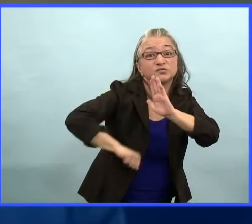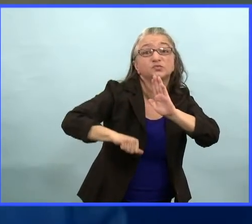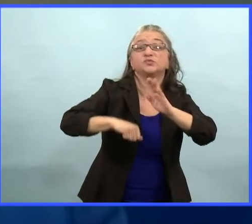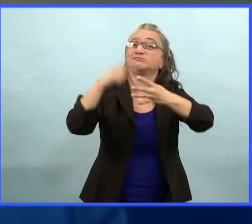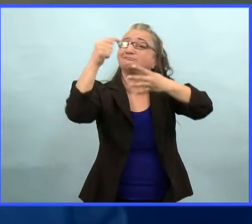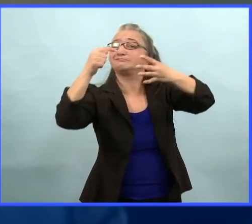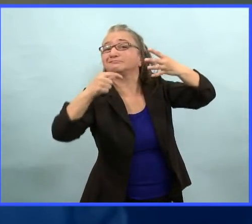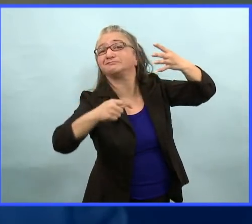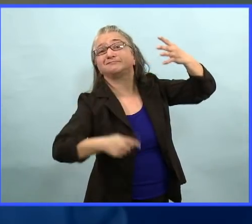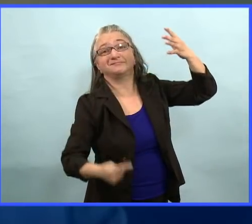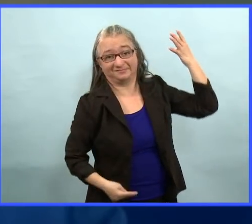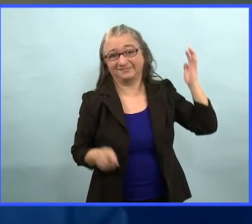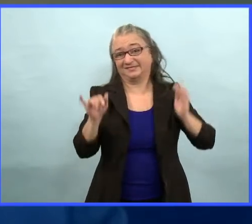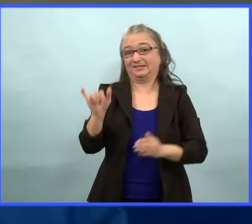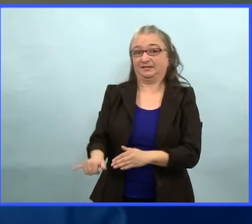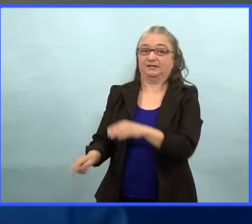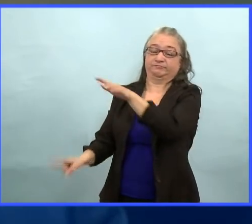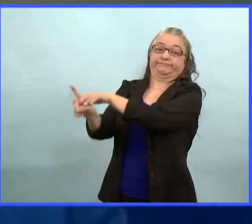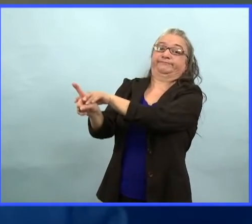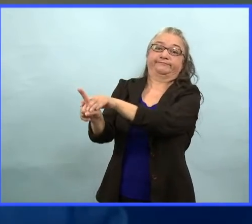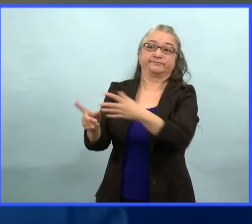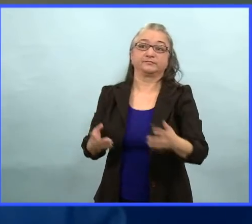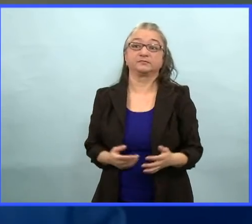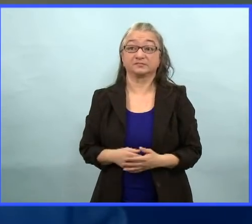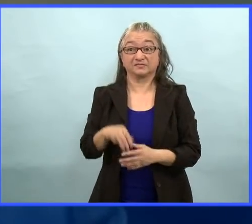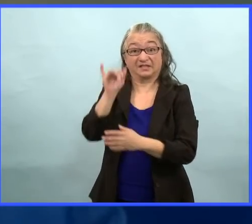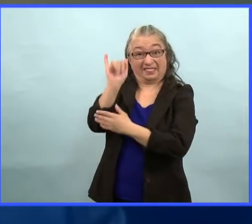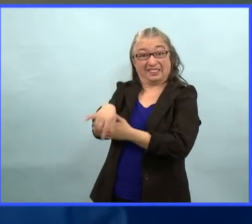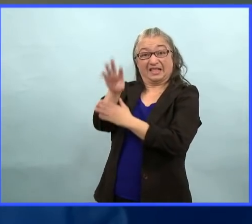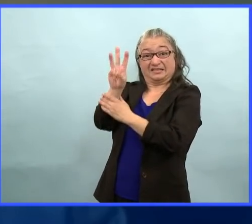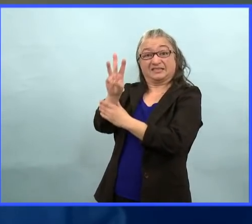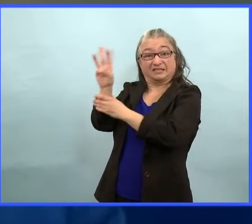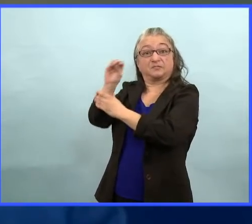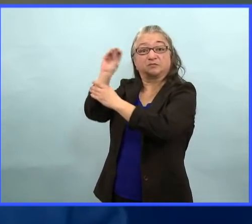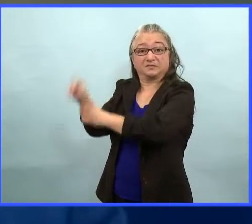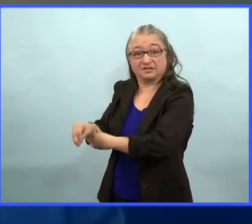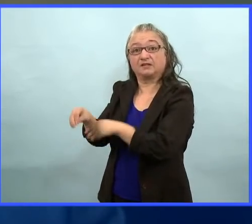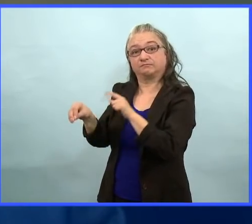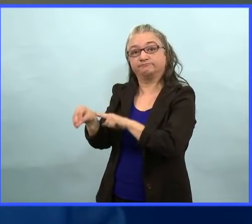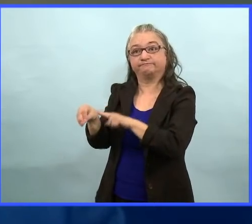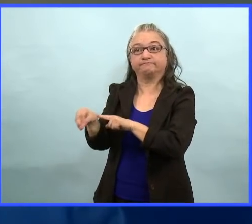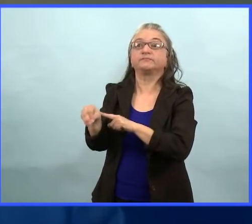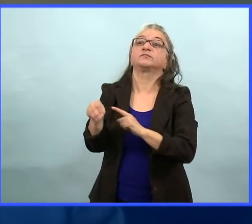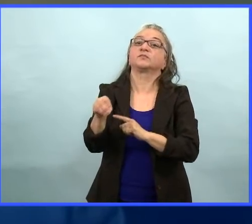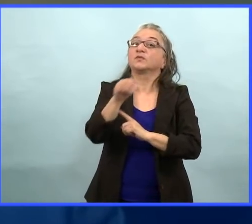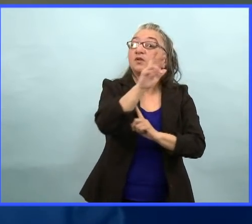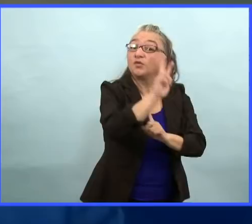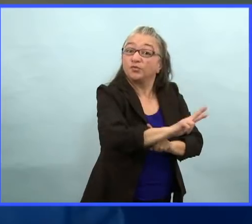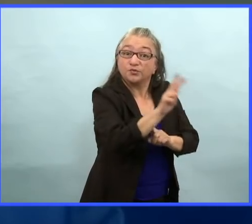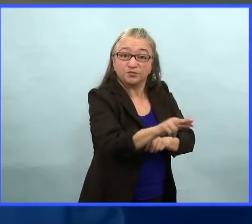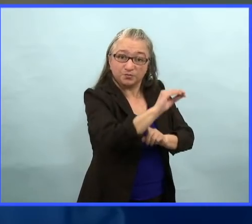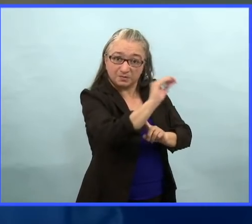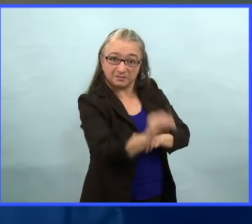the remaining 33 of covered positive patients were being cared for in response to their covet illness